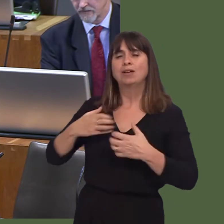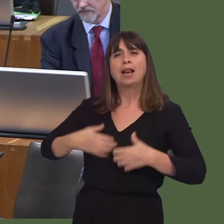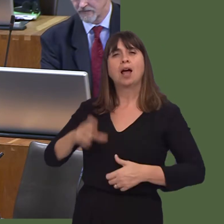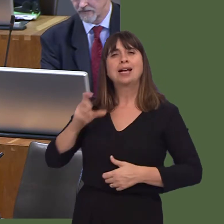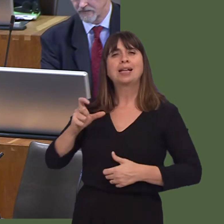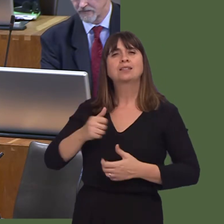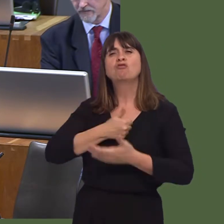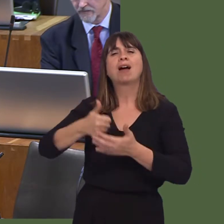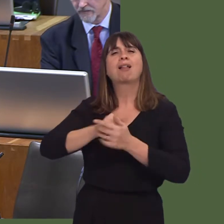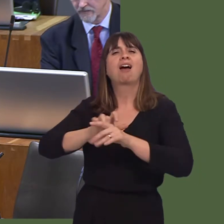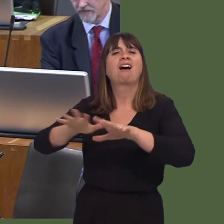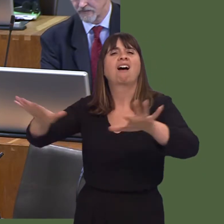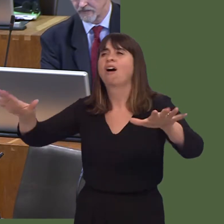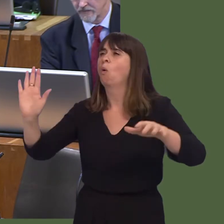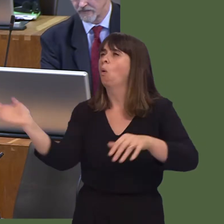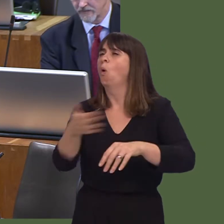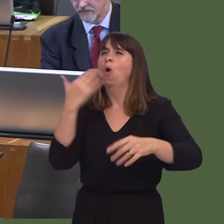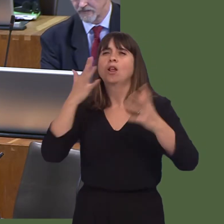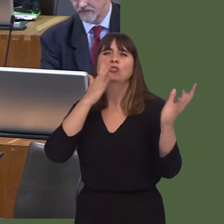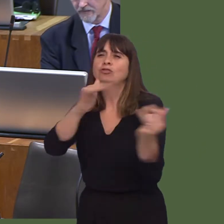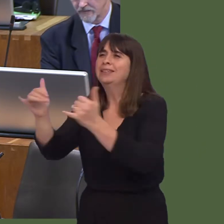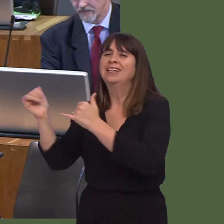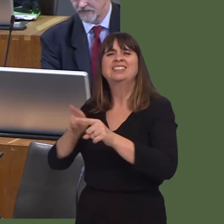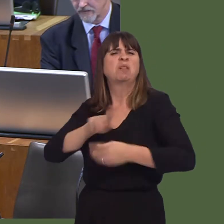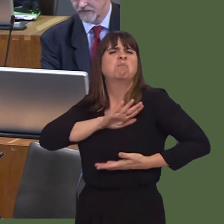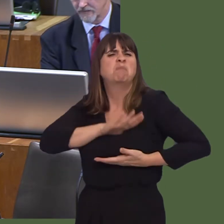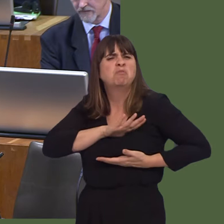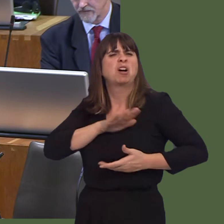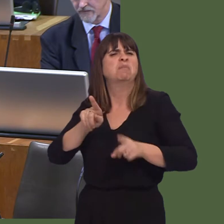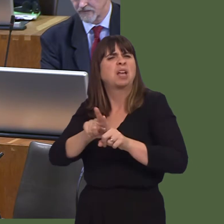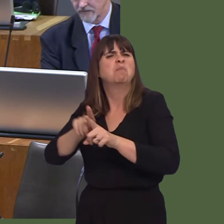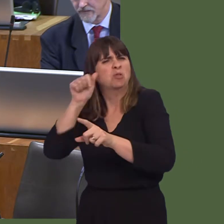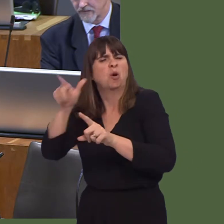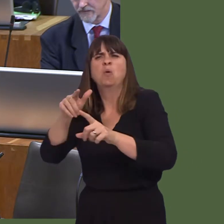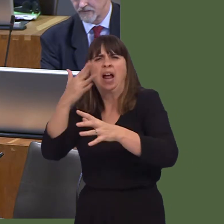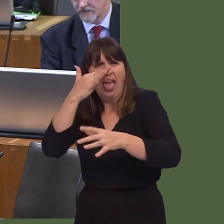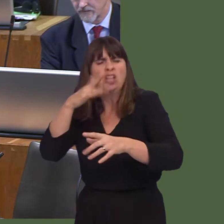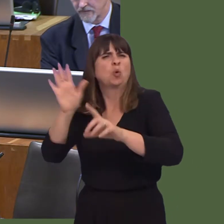we are due to review the policy after the results of the NELSON randomised lung cancer screening trial are published.